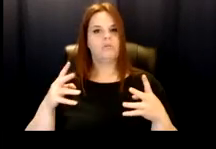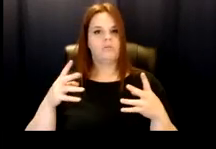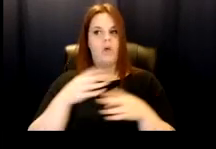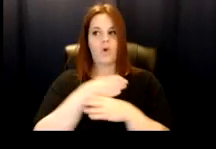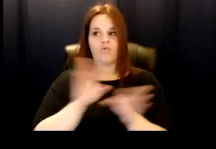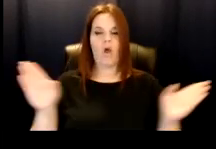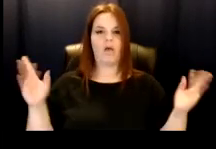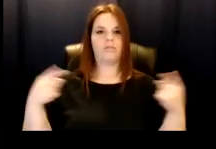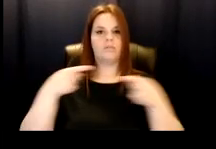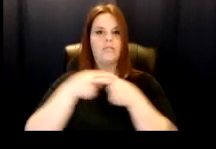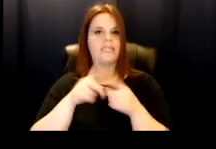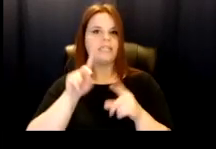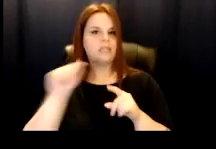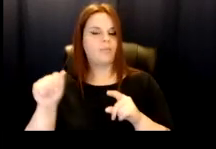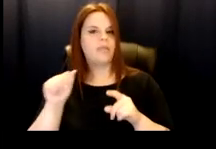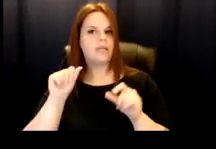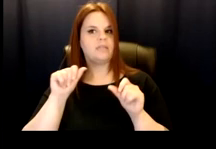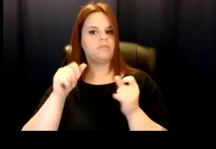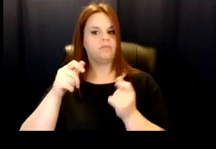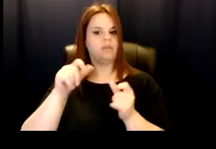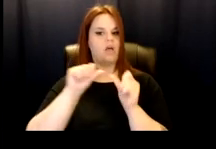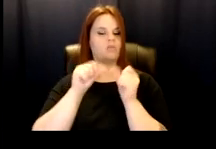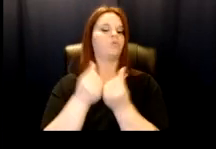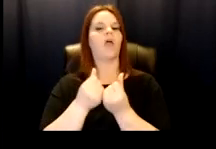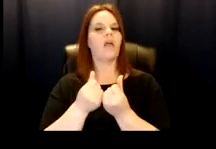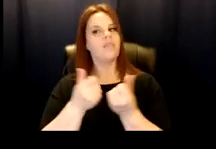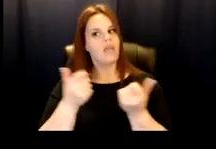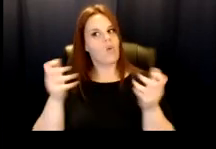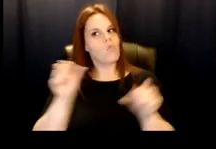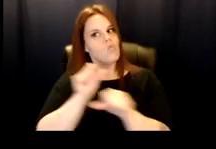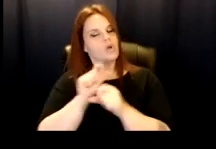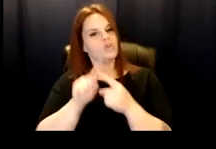that works to advance the political and economic power of the disability community. We are